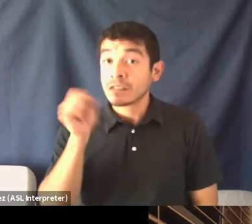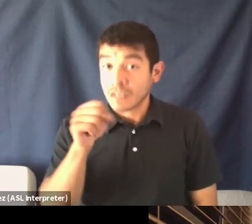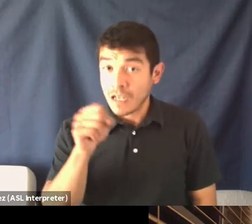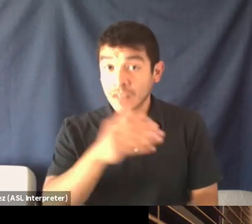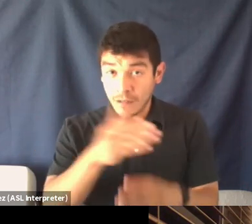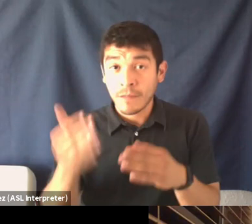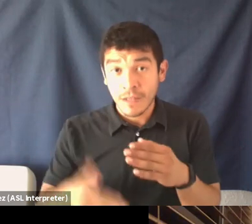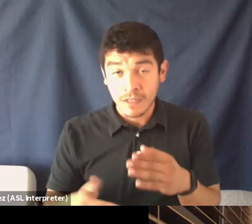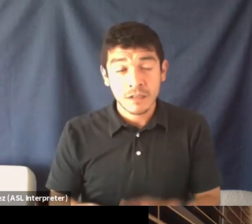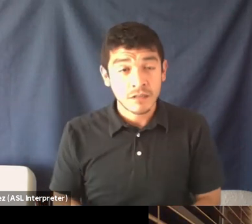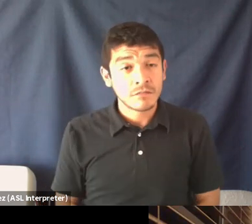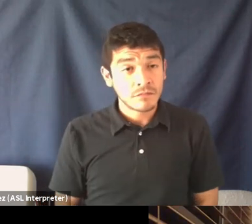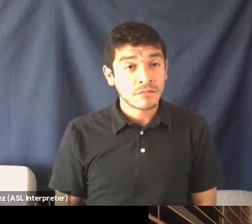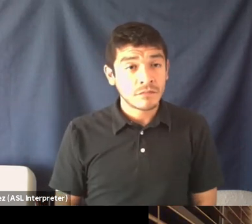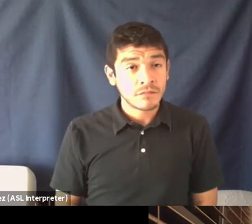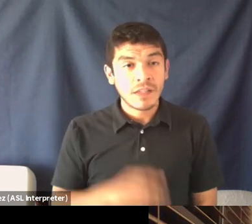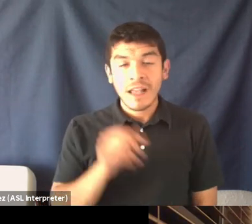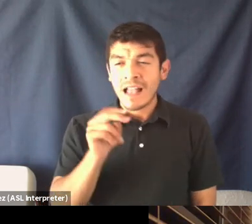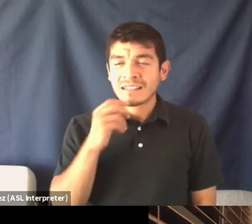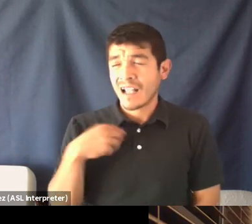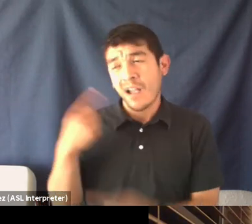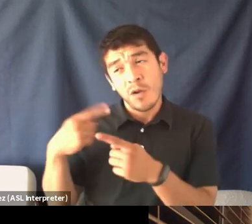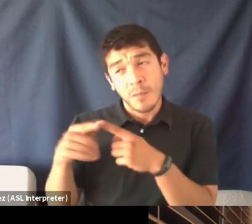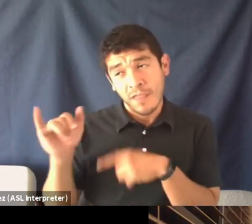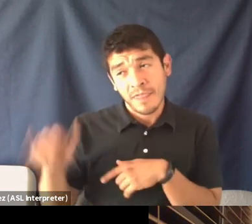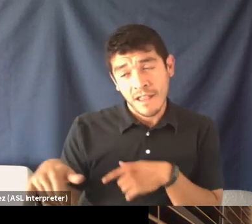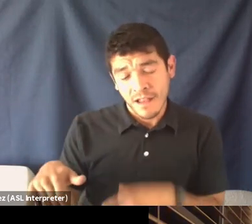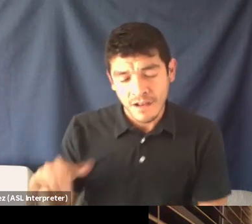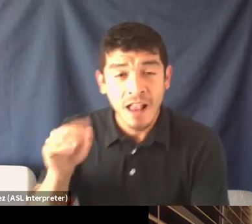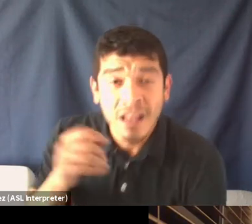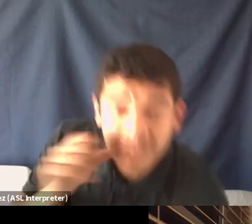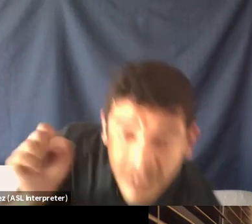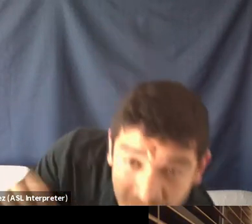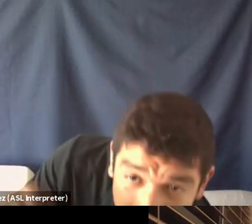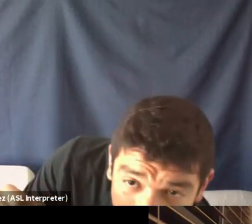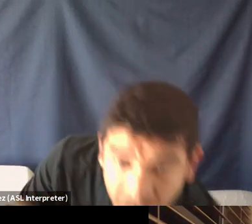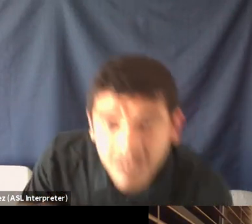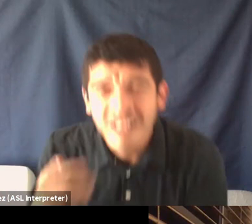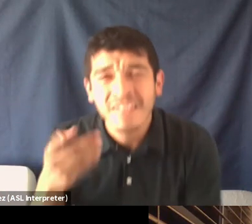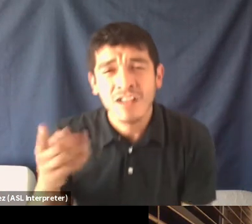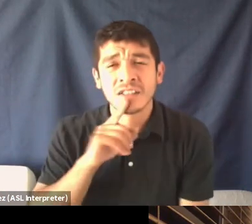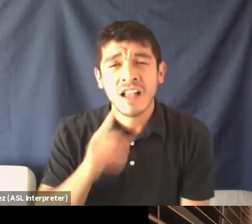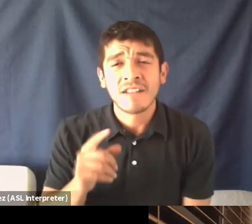And I wondered about that. With that couple especially. - Yeah, I mean, I think there's definitely attention to that in this film.